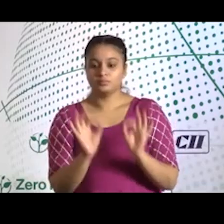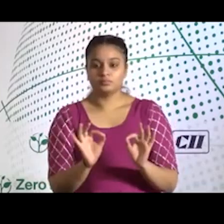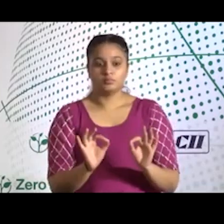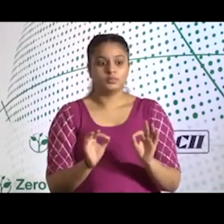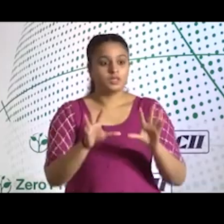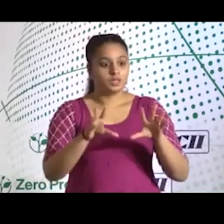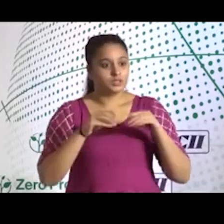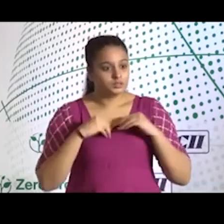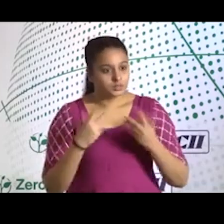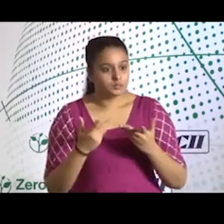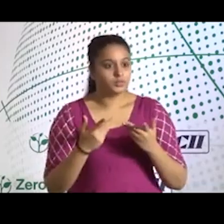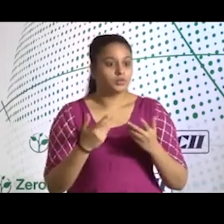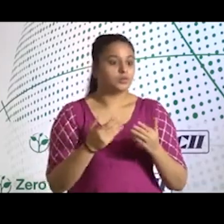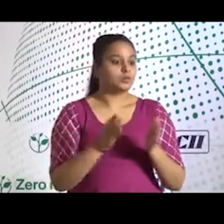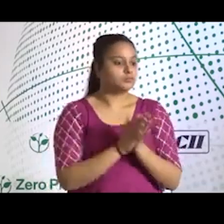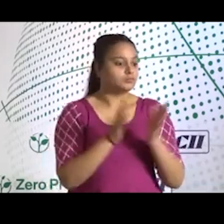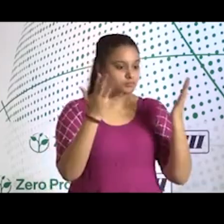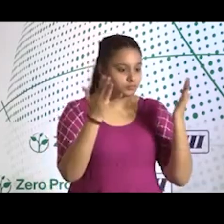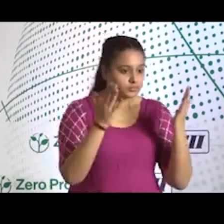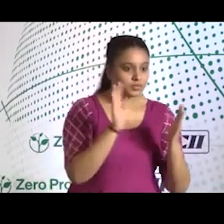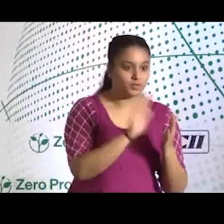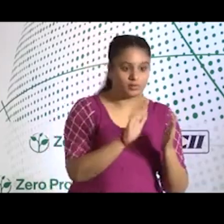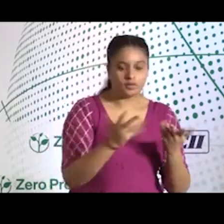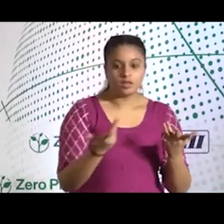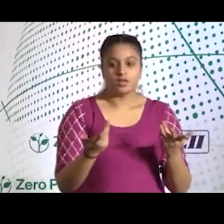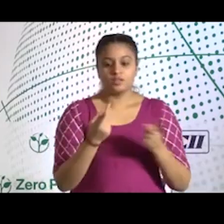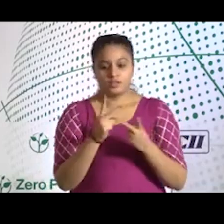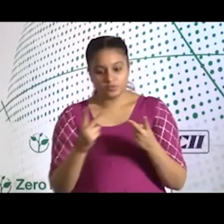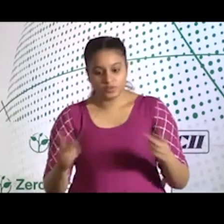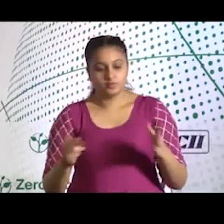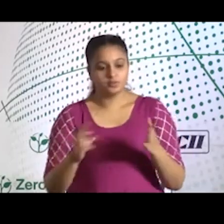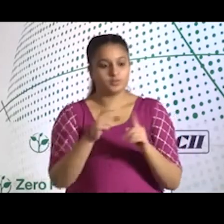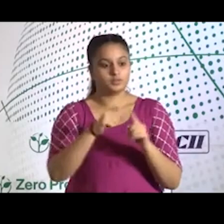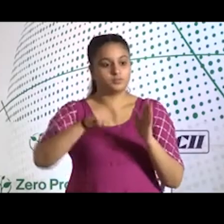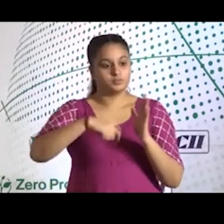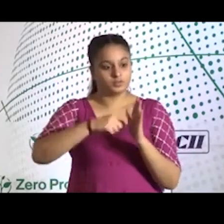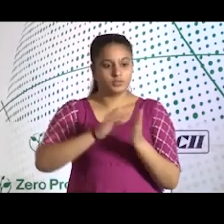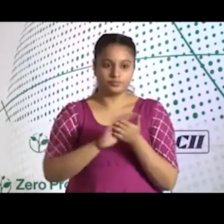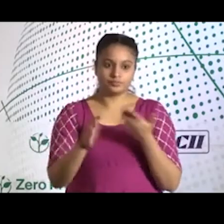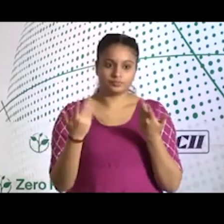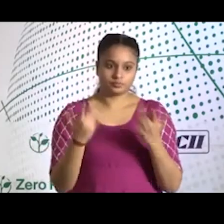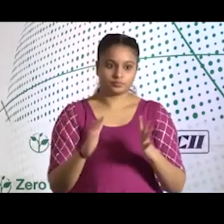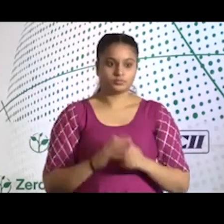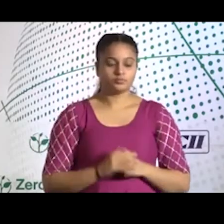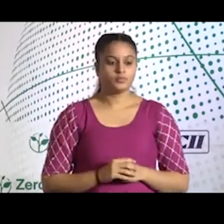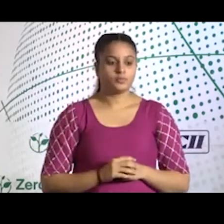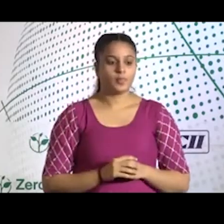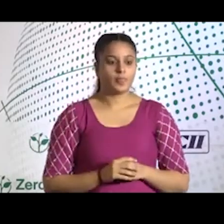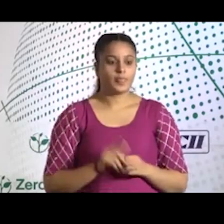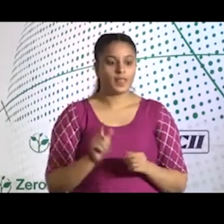Also appreciate why multiple projects that we have done as we speak, we are doing the second batch effort.